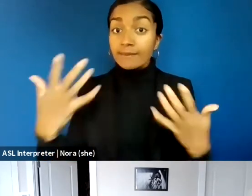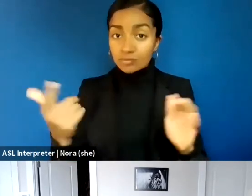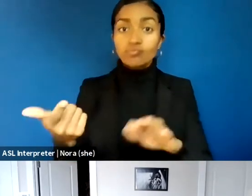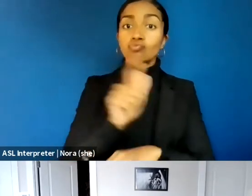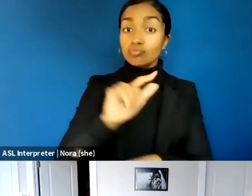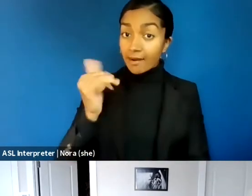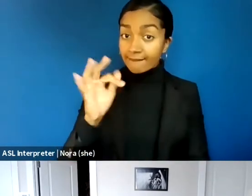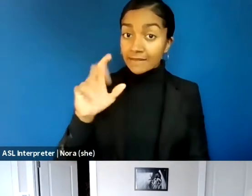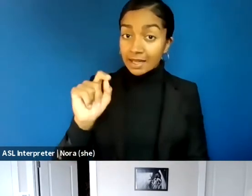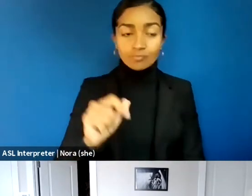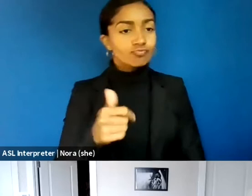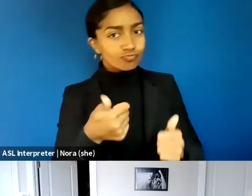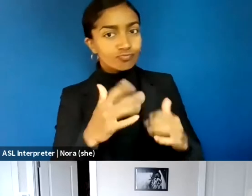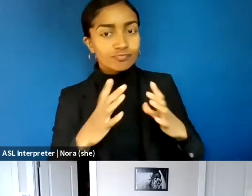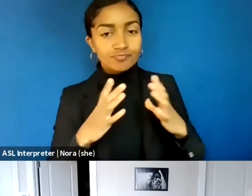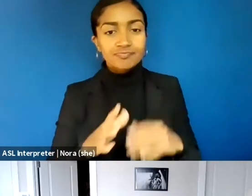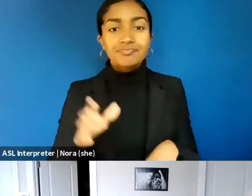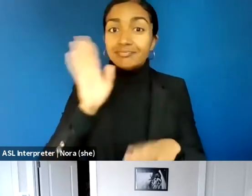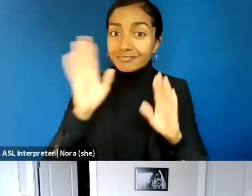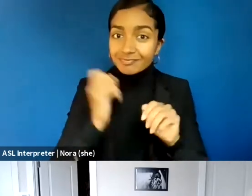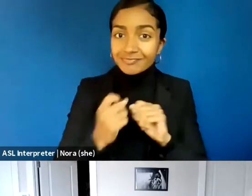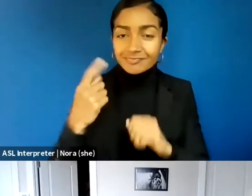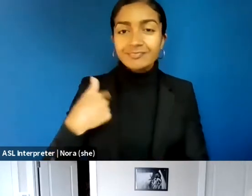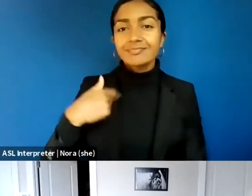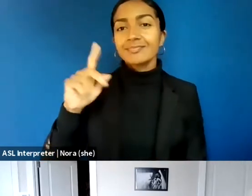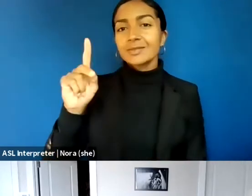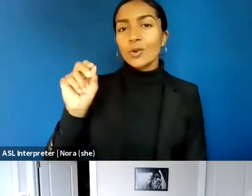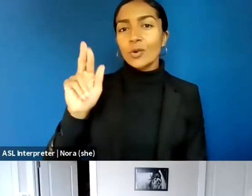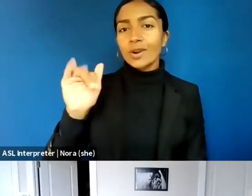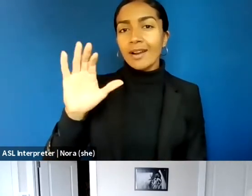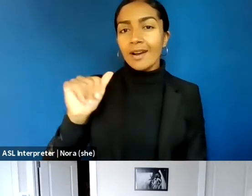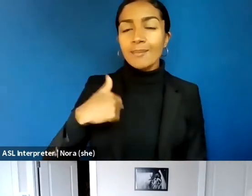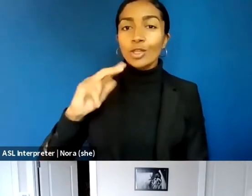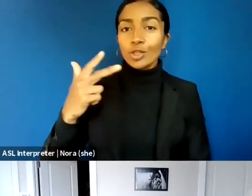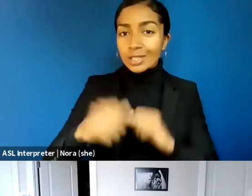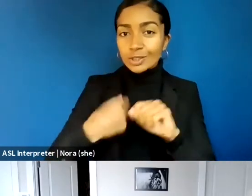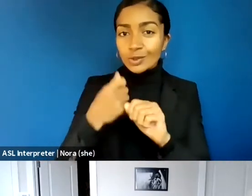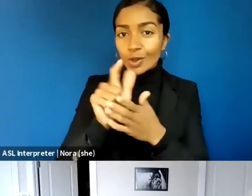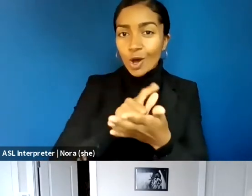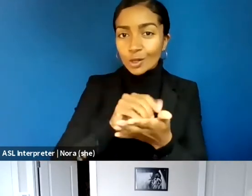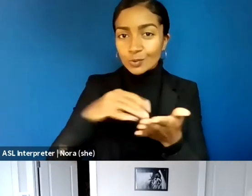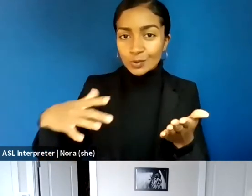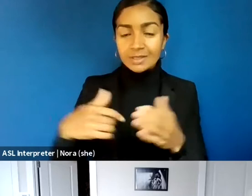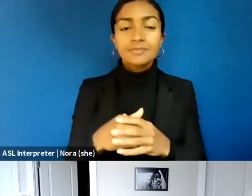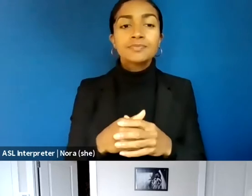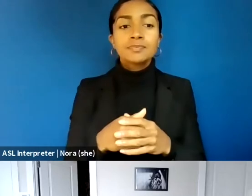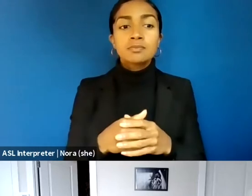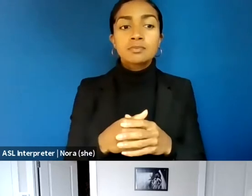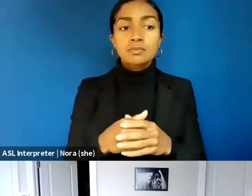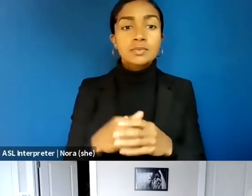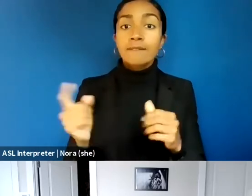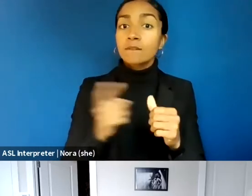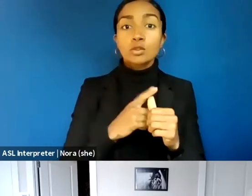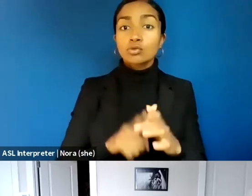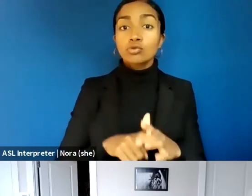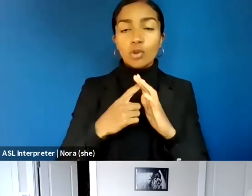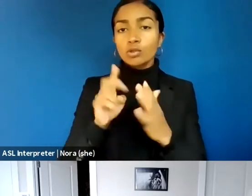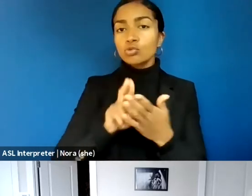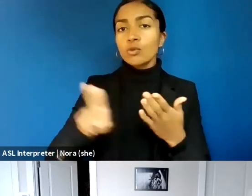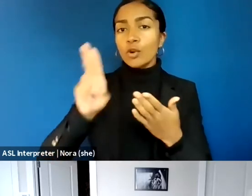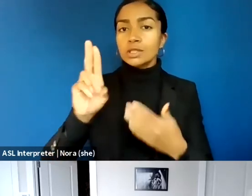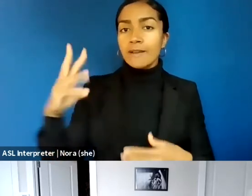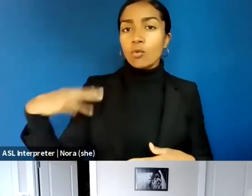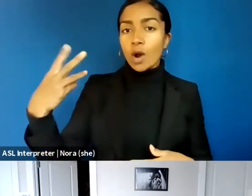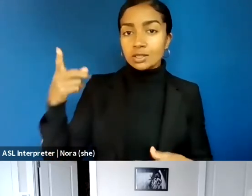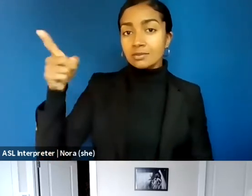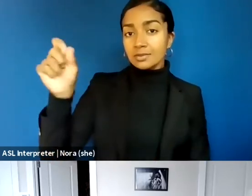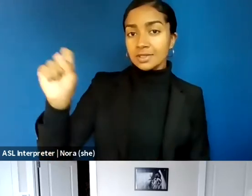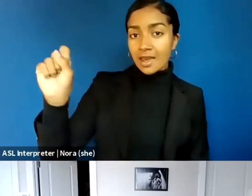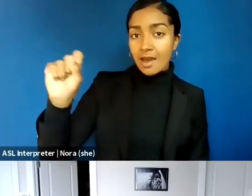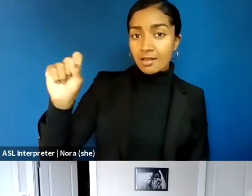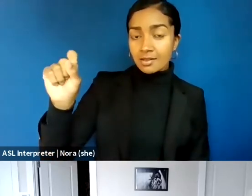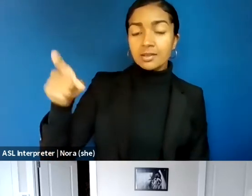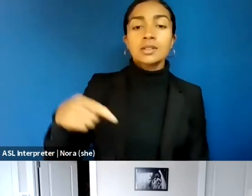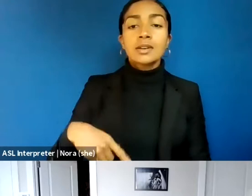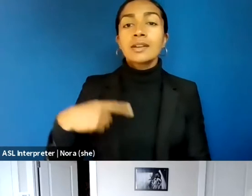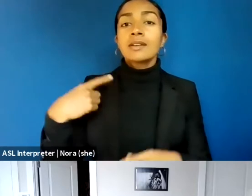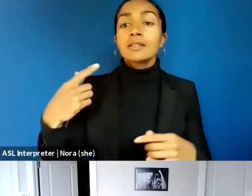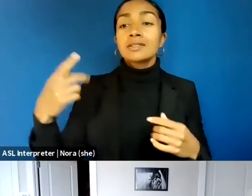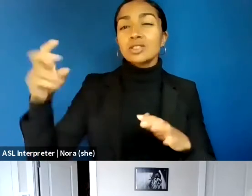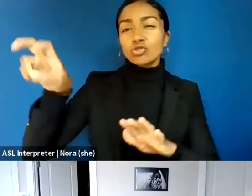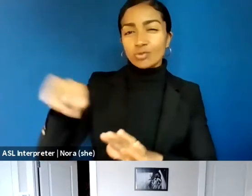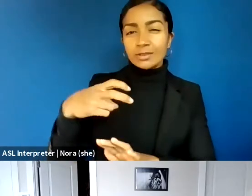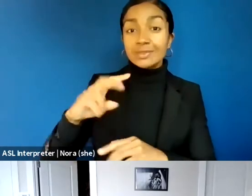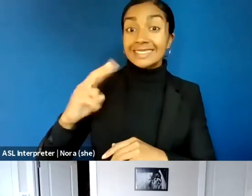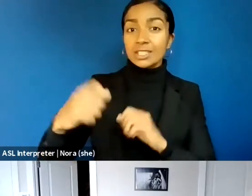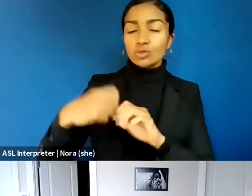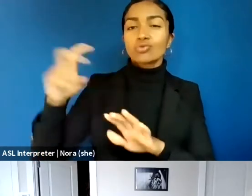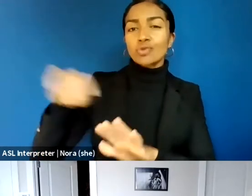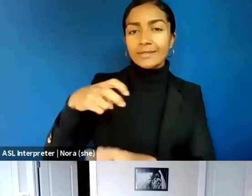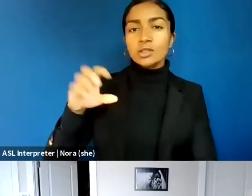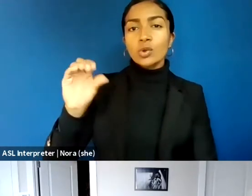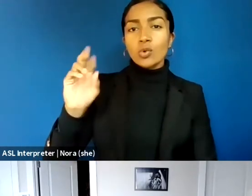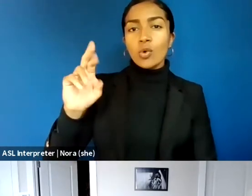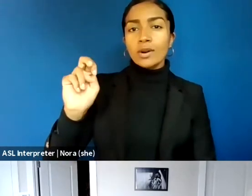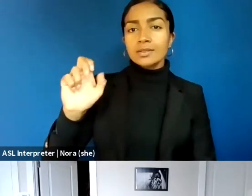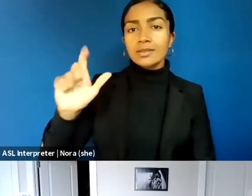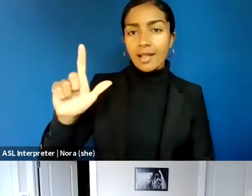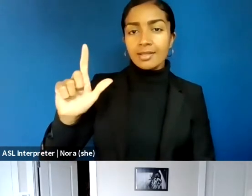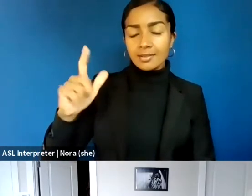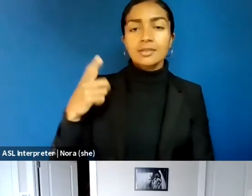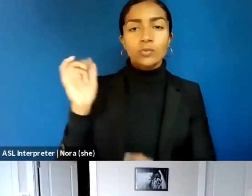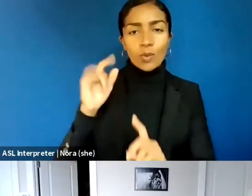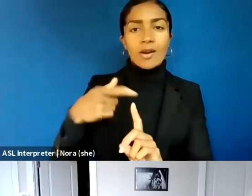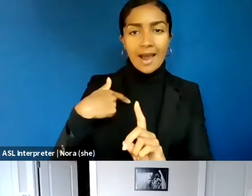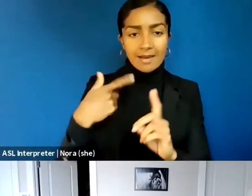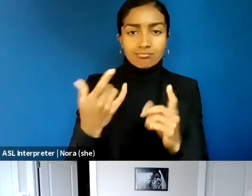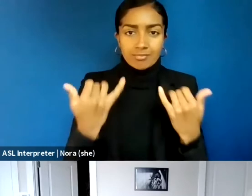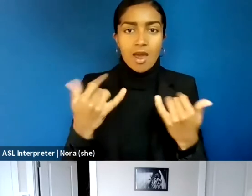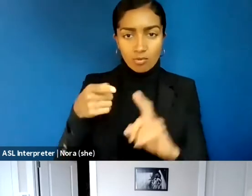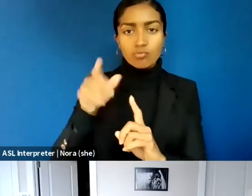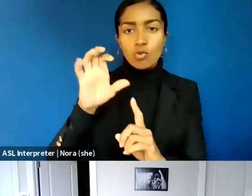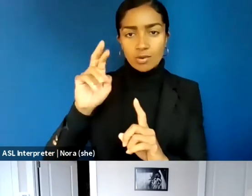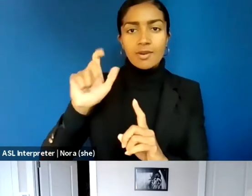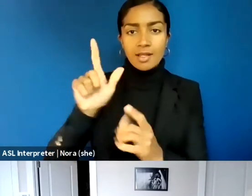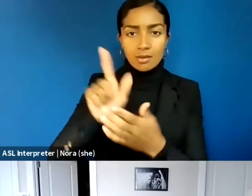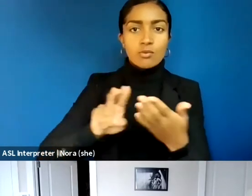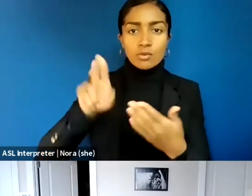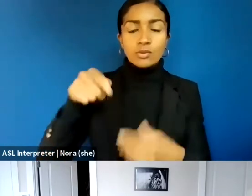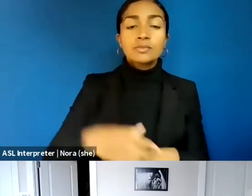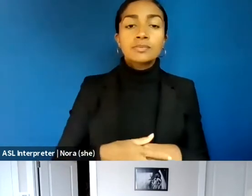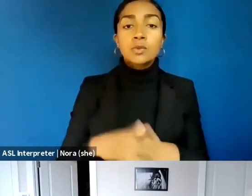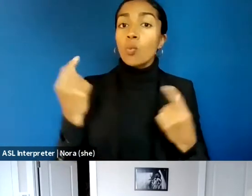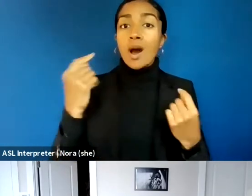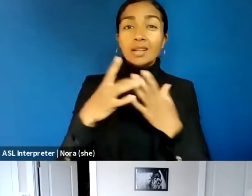Korica Simon: Yeah. That's fine. Hi, everyone, I'm Korica. I'm a third-year law student at Cornell Law School. I originally started at the University of Washington in Seattle. And then I transferred my second year to Cornell, so that's where I'm currently at. What brought me to law school, I've actually had to answer this like quite a bit